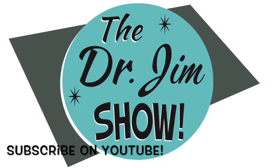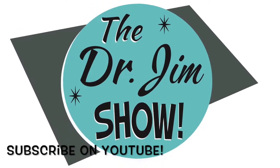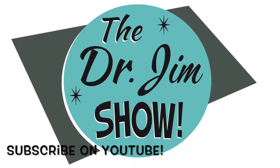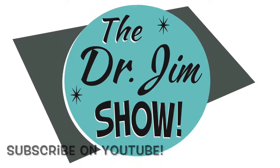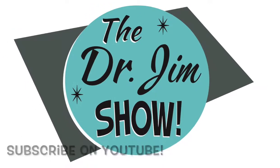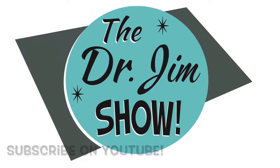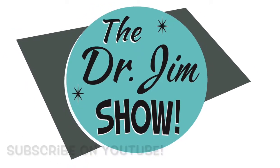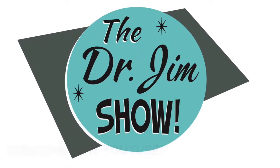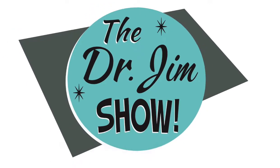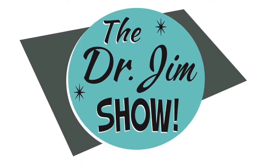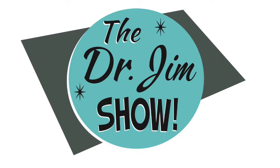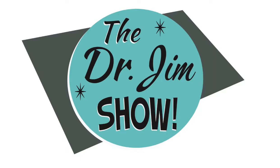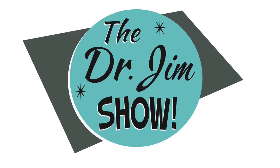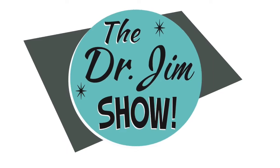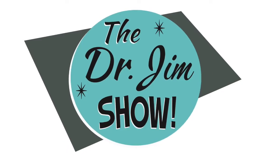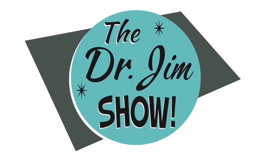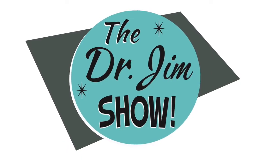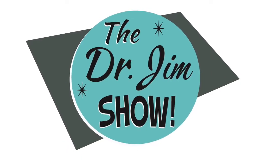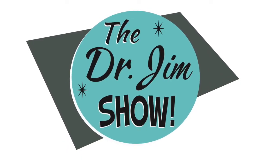Be sure to subscribe to the Dr. Jim Show on YouTube!